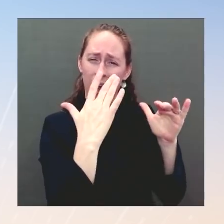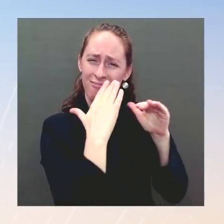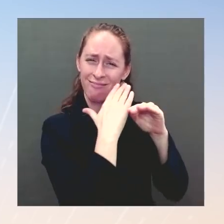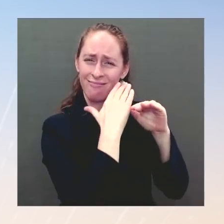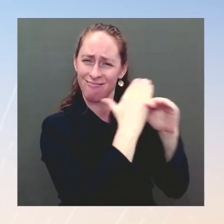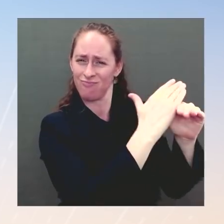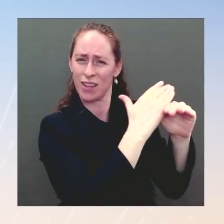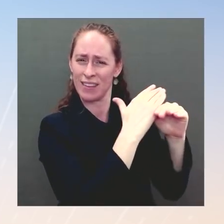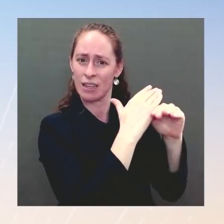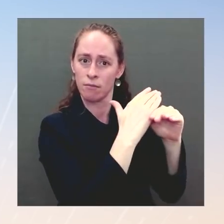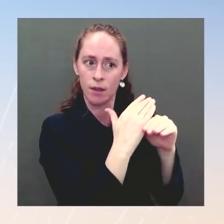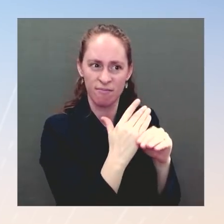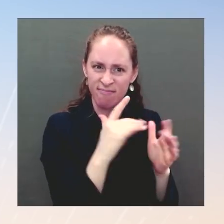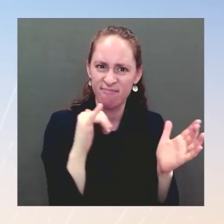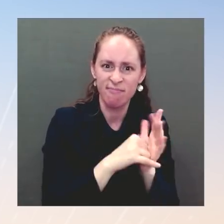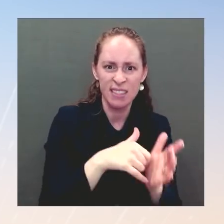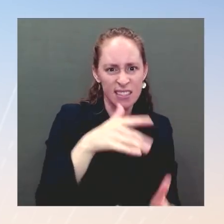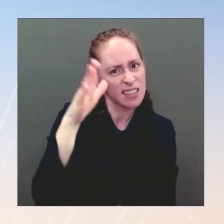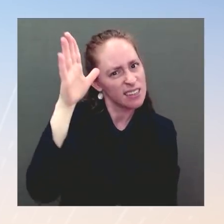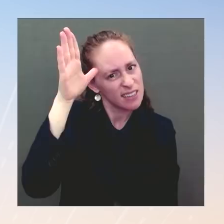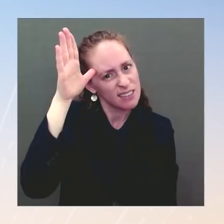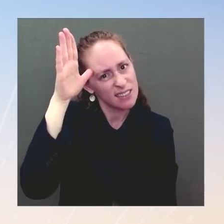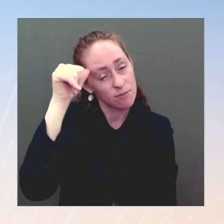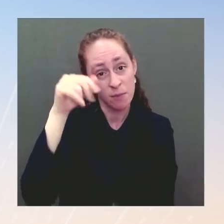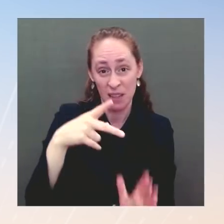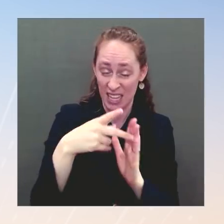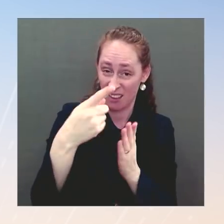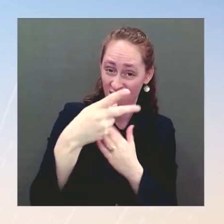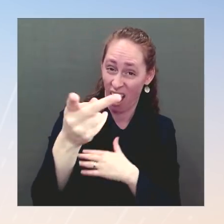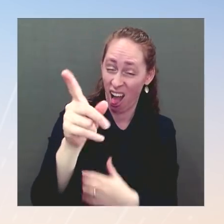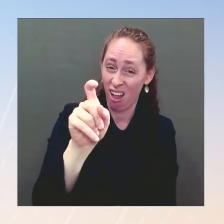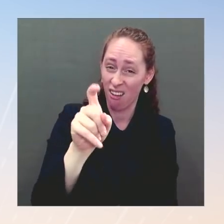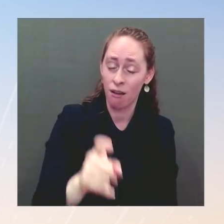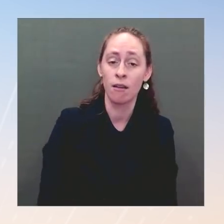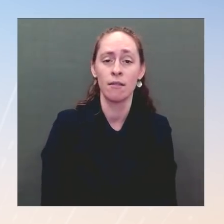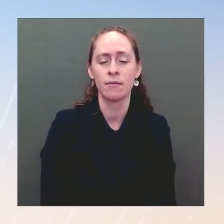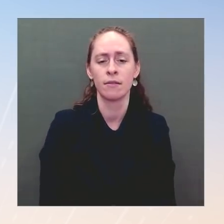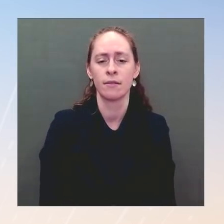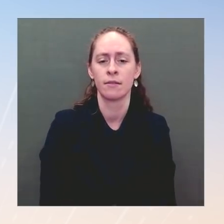we're focused on accomplishing two things. One is implementing serious costs for the actions